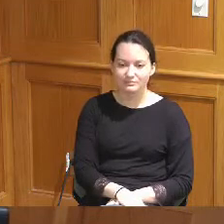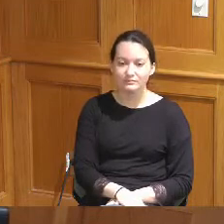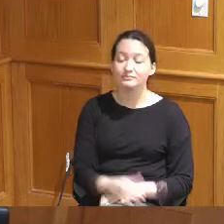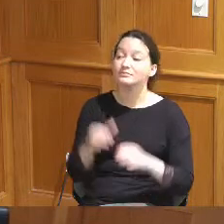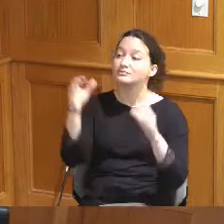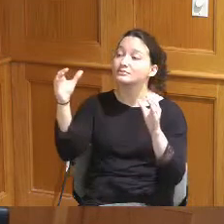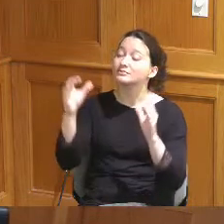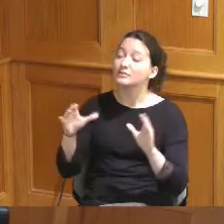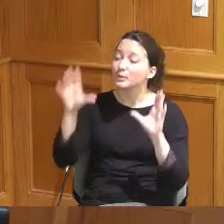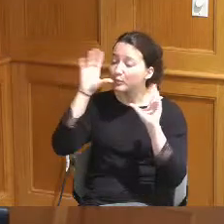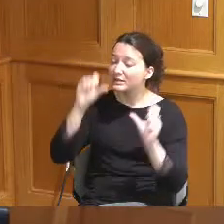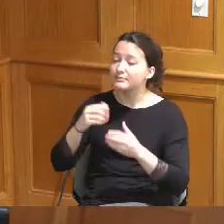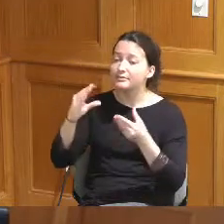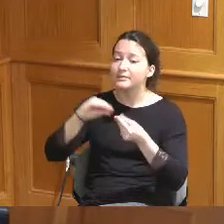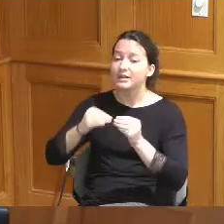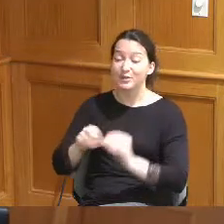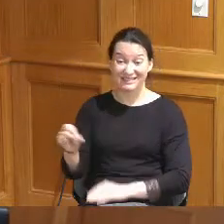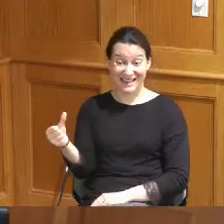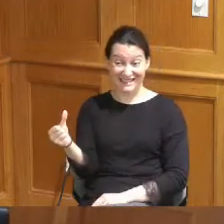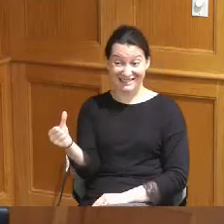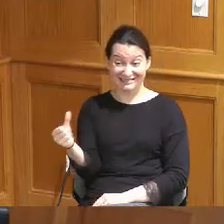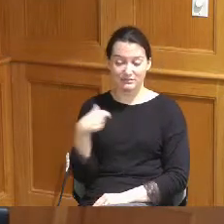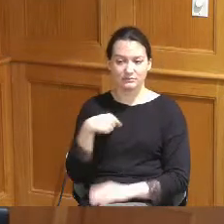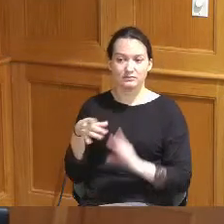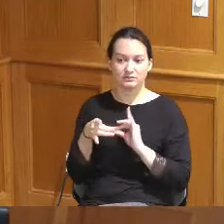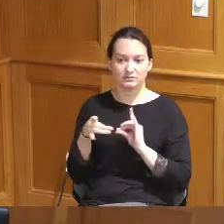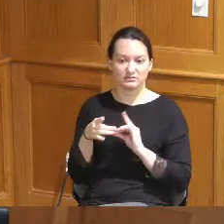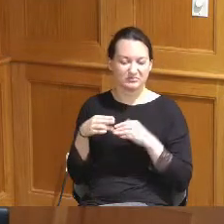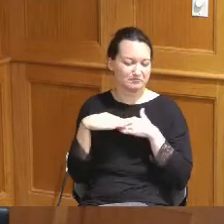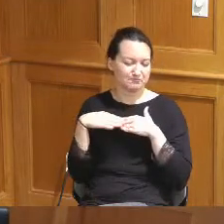um there's an item number ten I spoke to this one a little bit of my comments